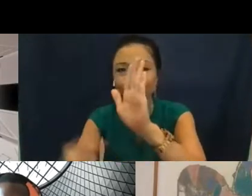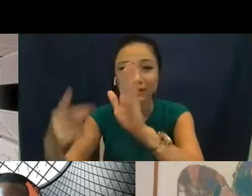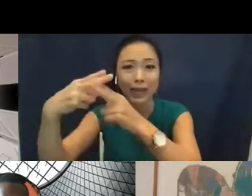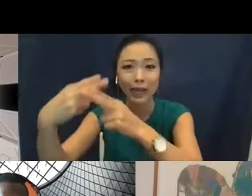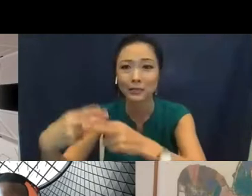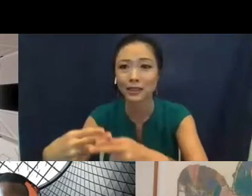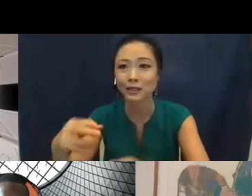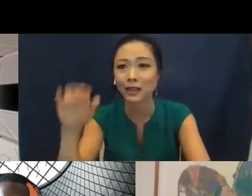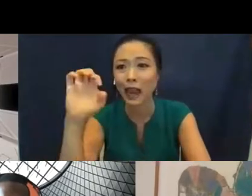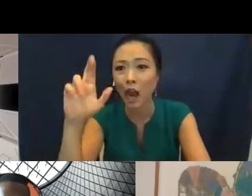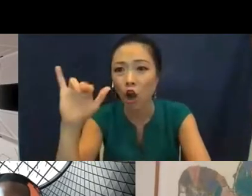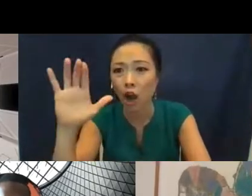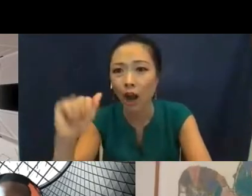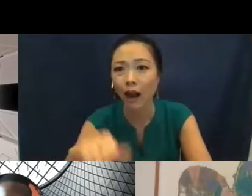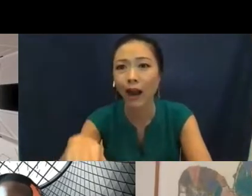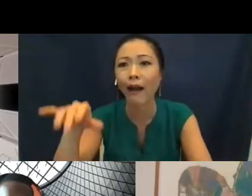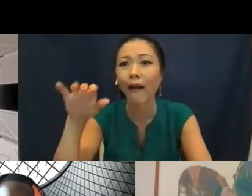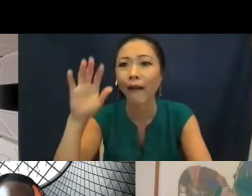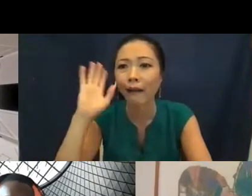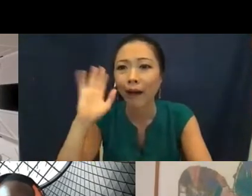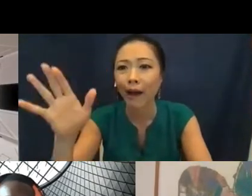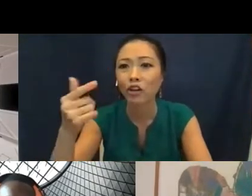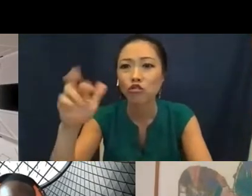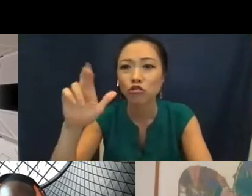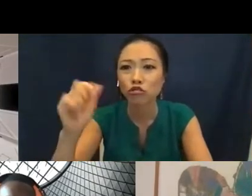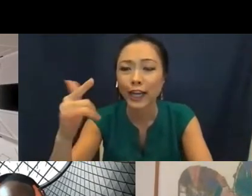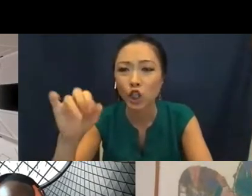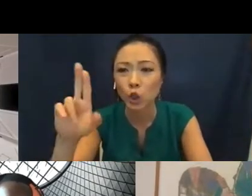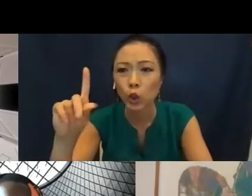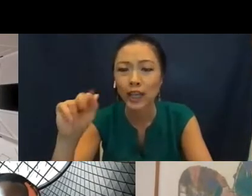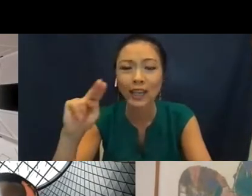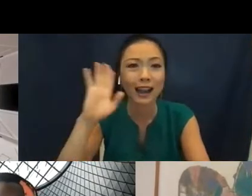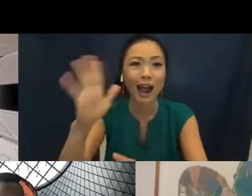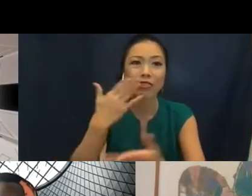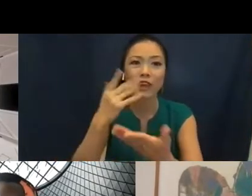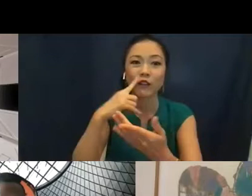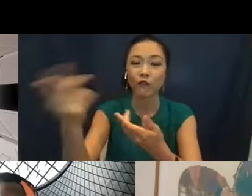for coming out tonight. I want to talk a little bit through